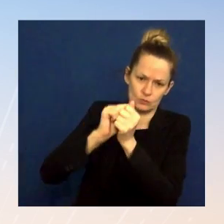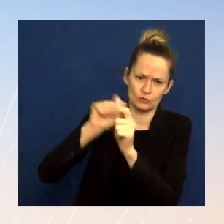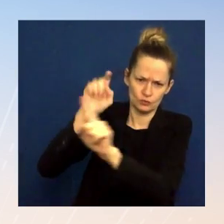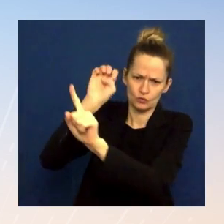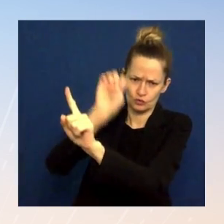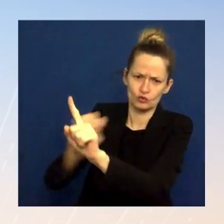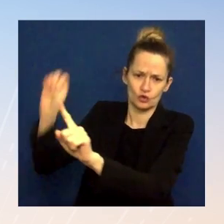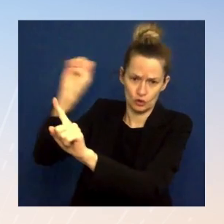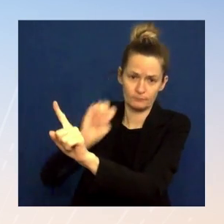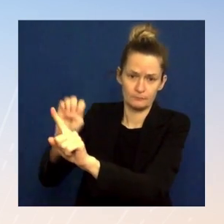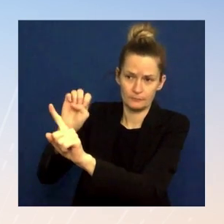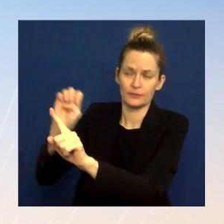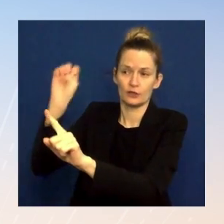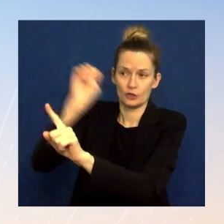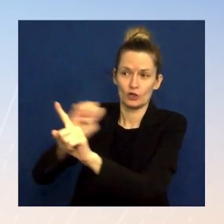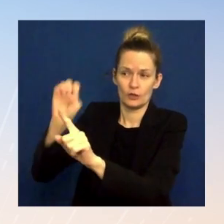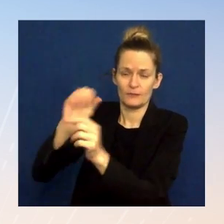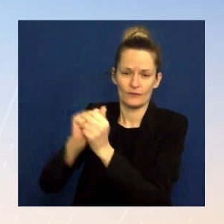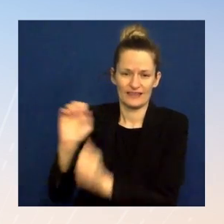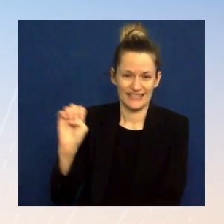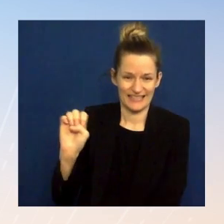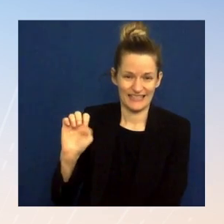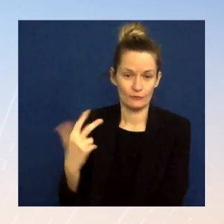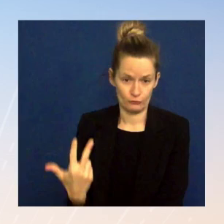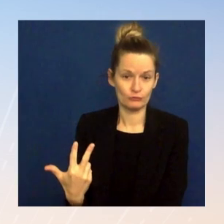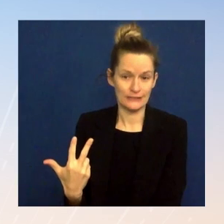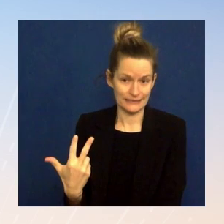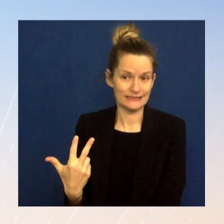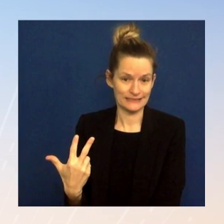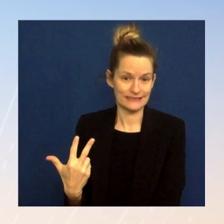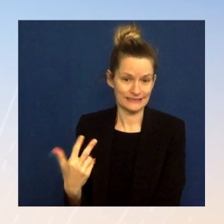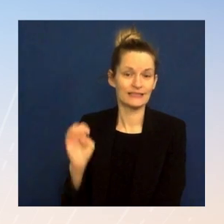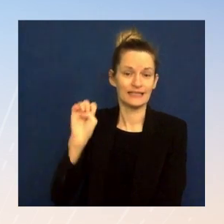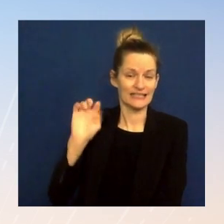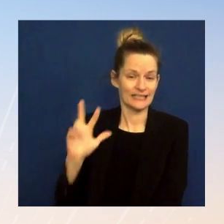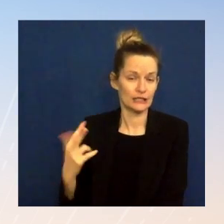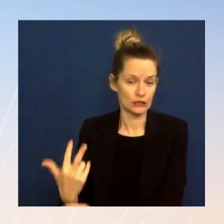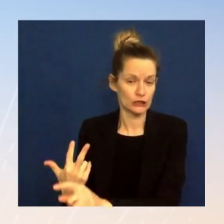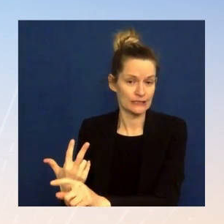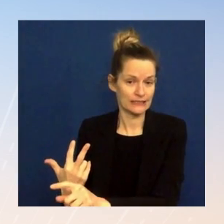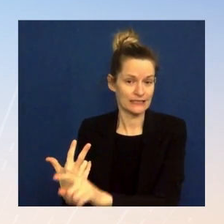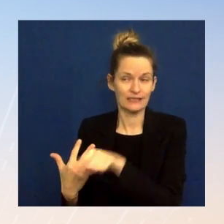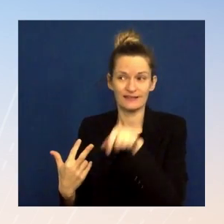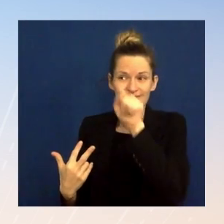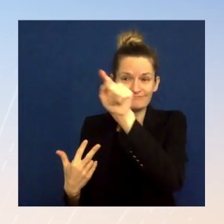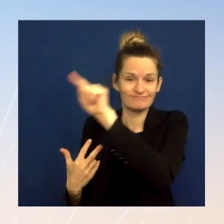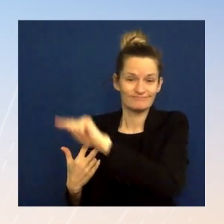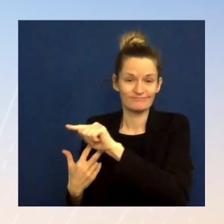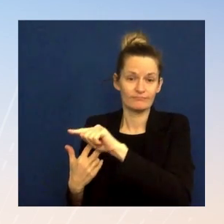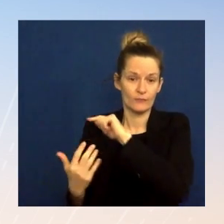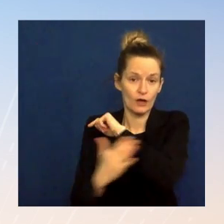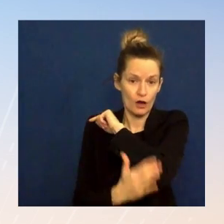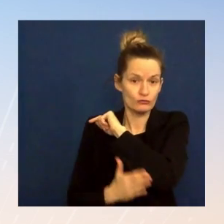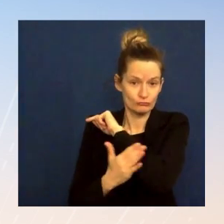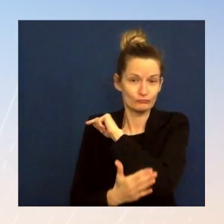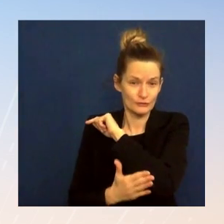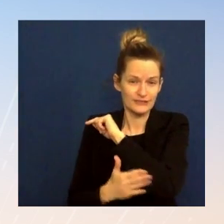is for us to have a united front after the four years of division on the Iran policy in the last administration.